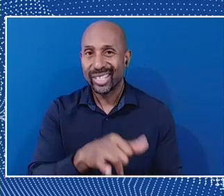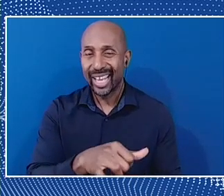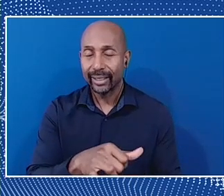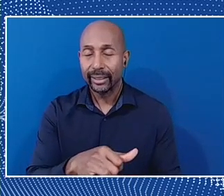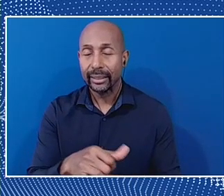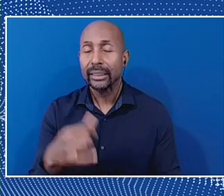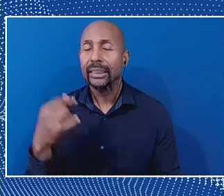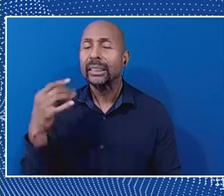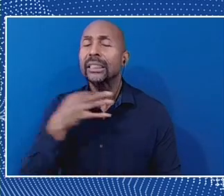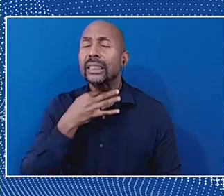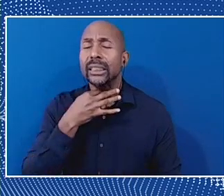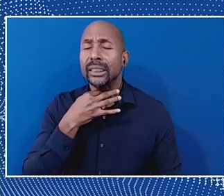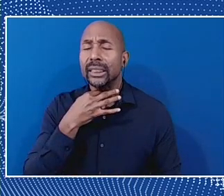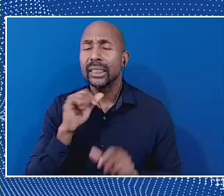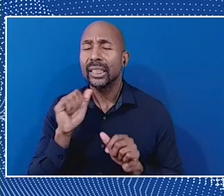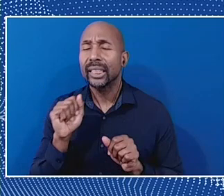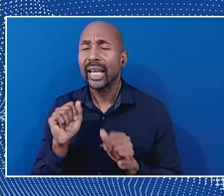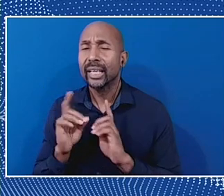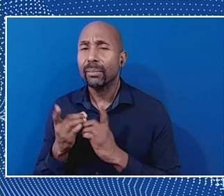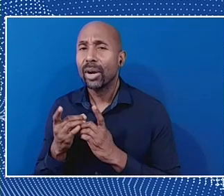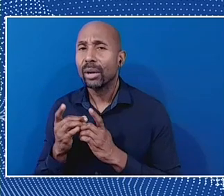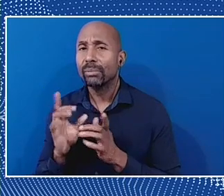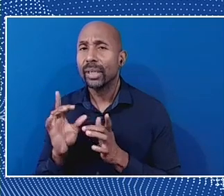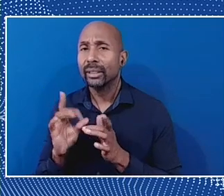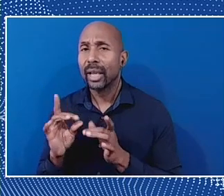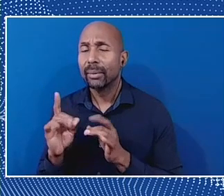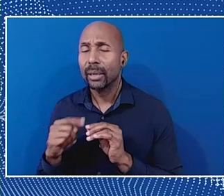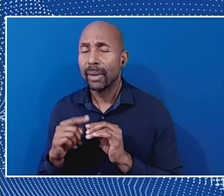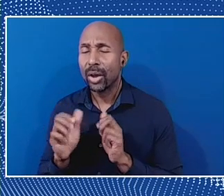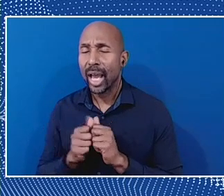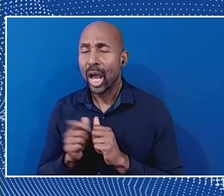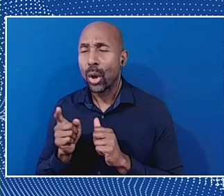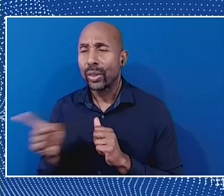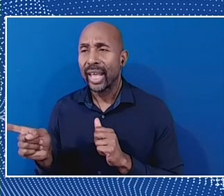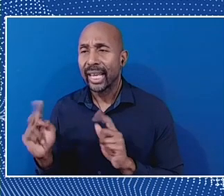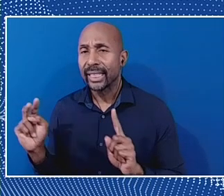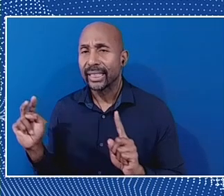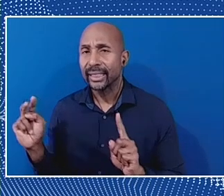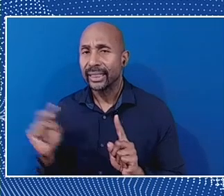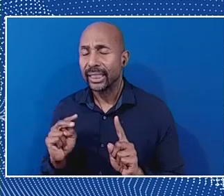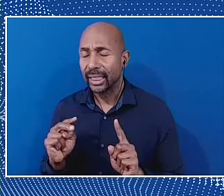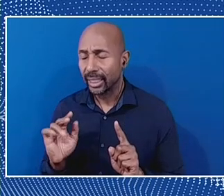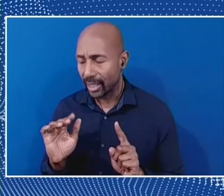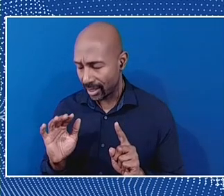speak or explain how they're seeing this